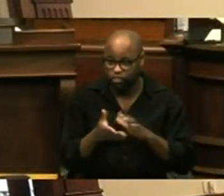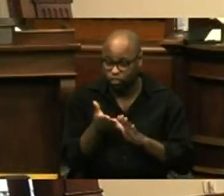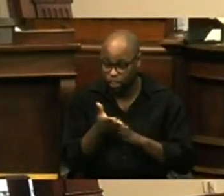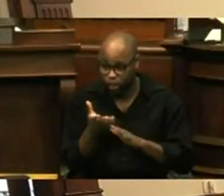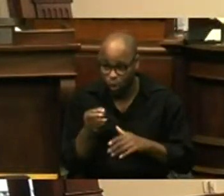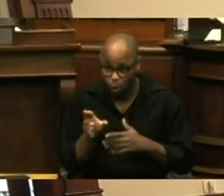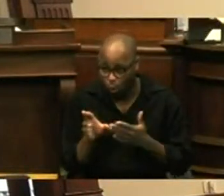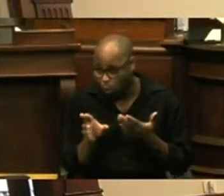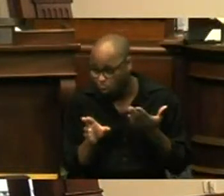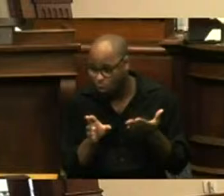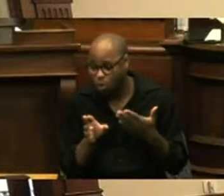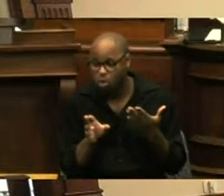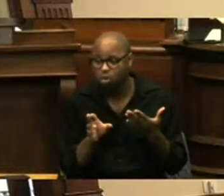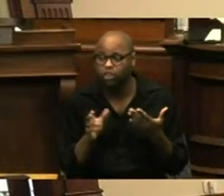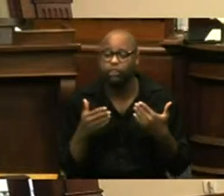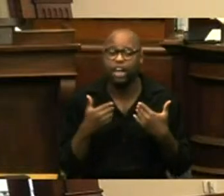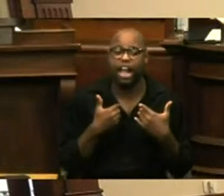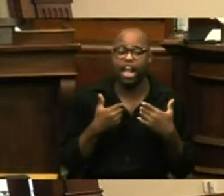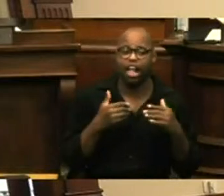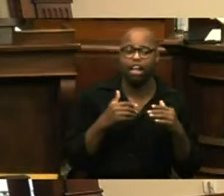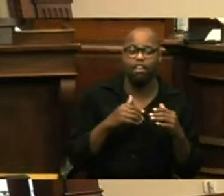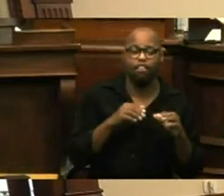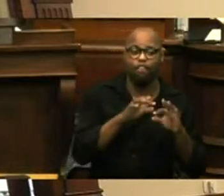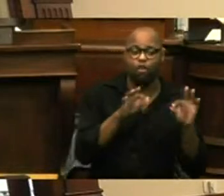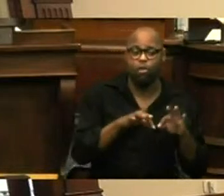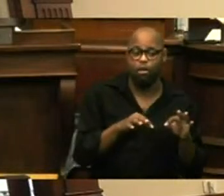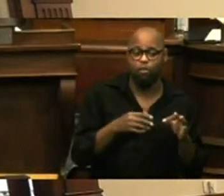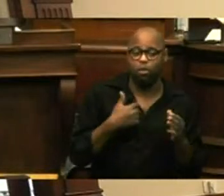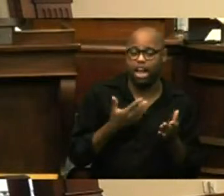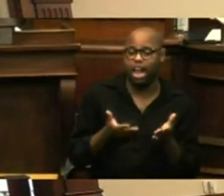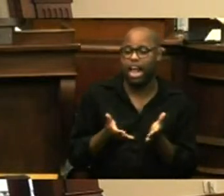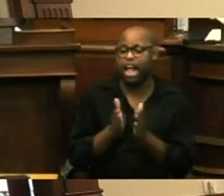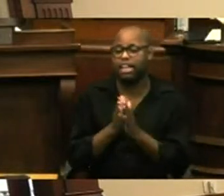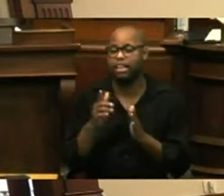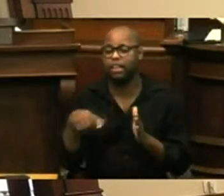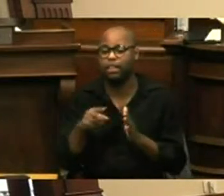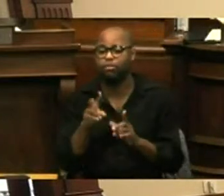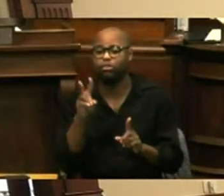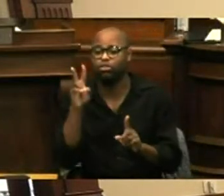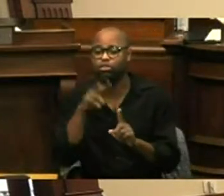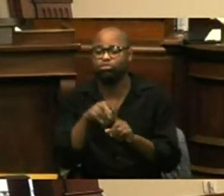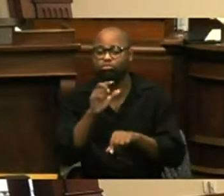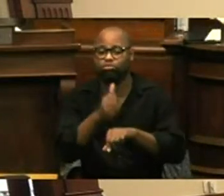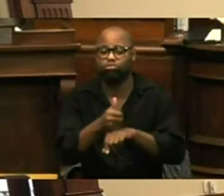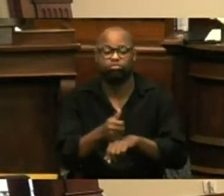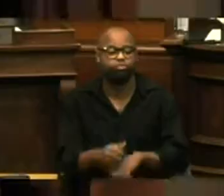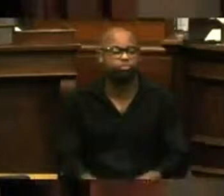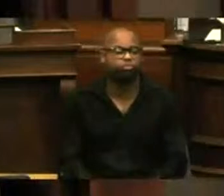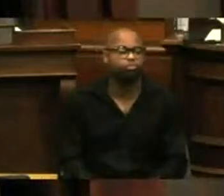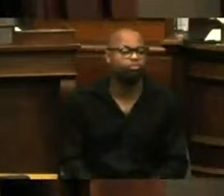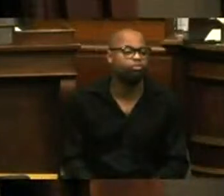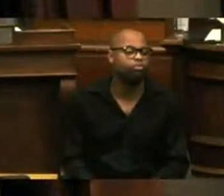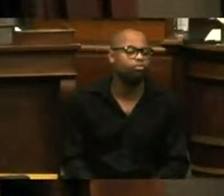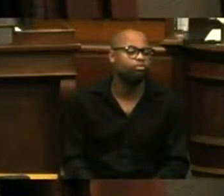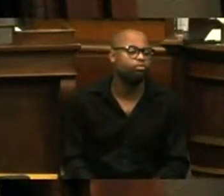them to come develop the evaluation and do it, or is there an existing format that